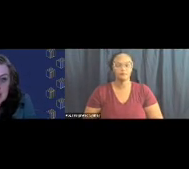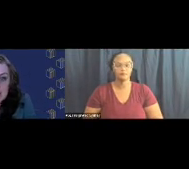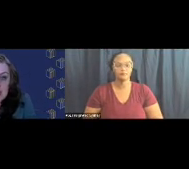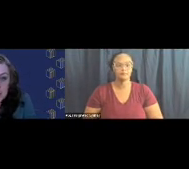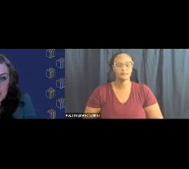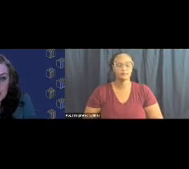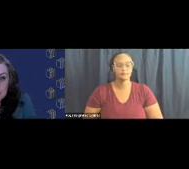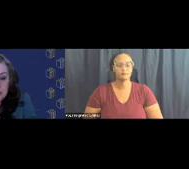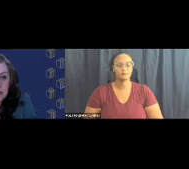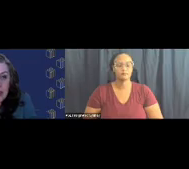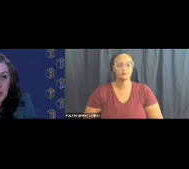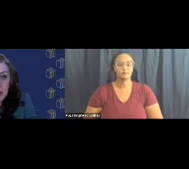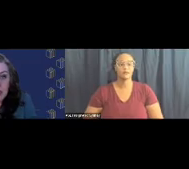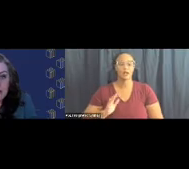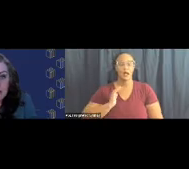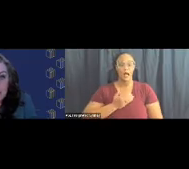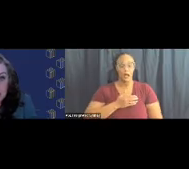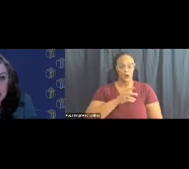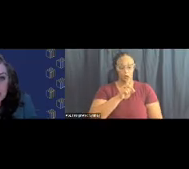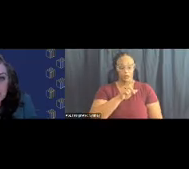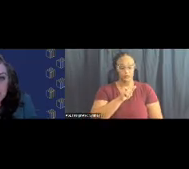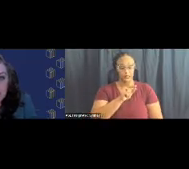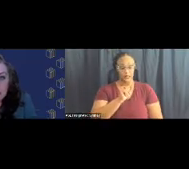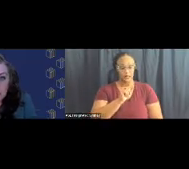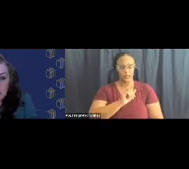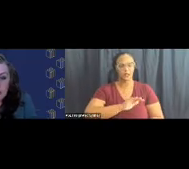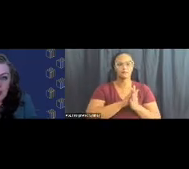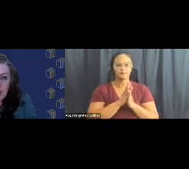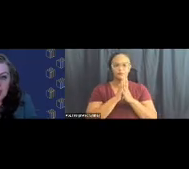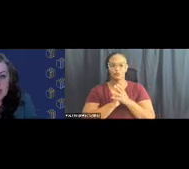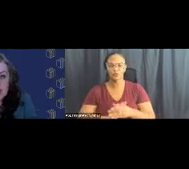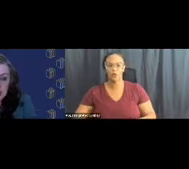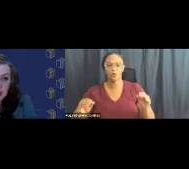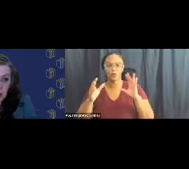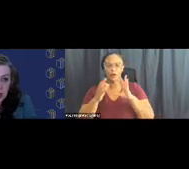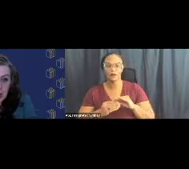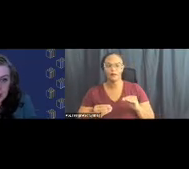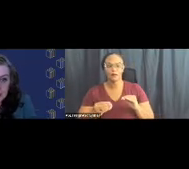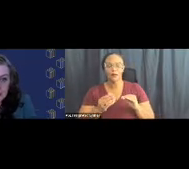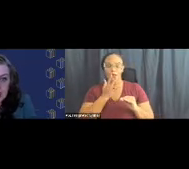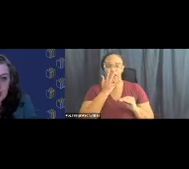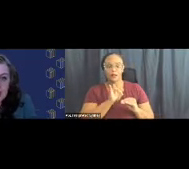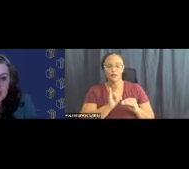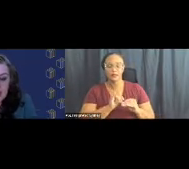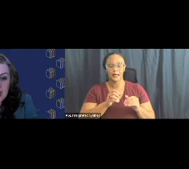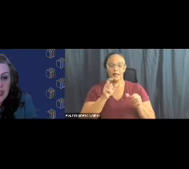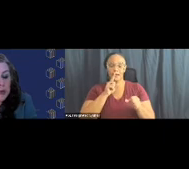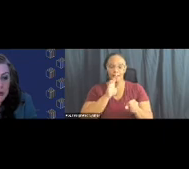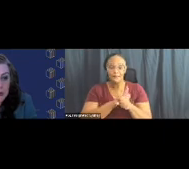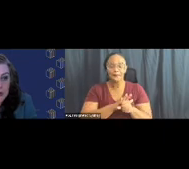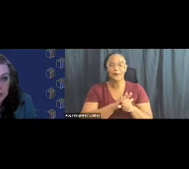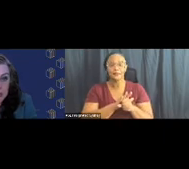data tells a story, one of commitment, growth, and continued work ahead. The annual performance